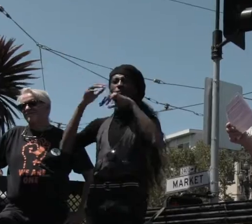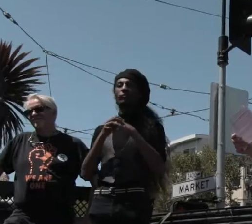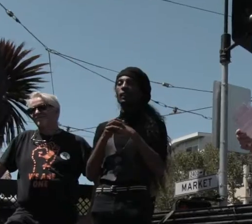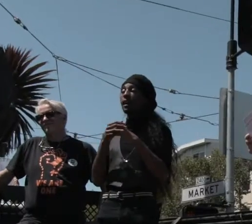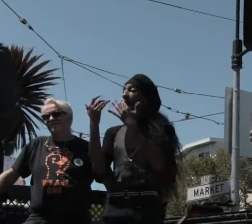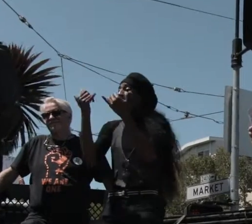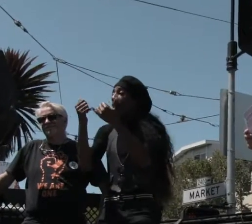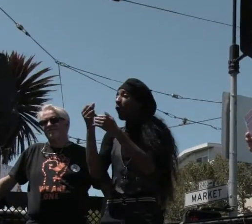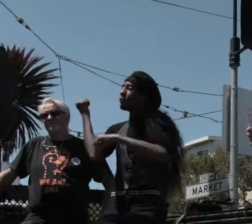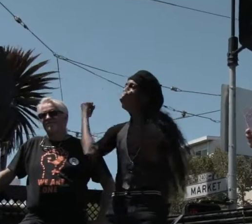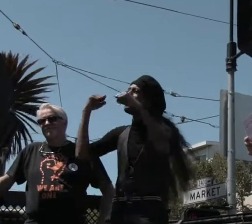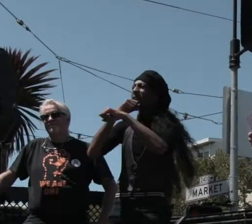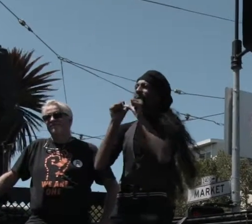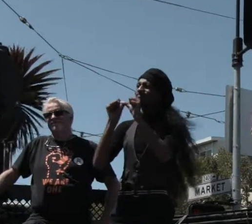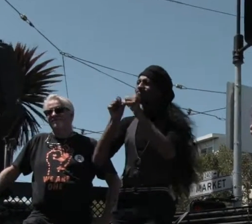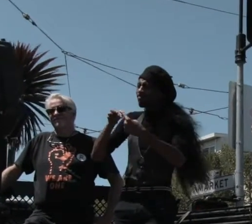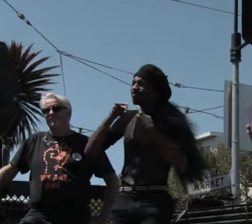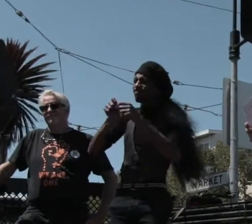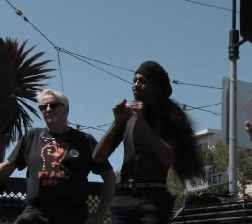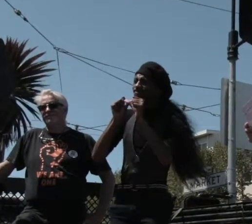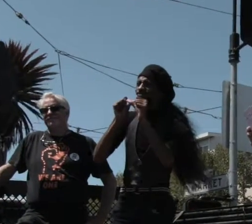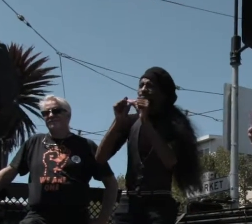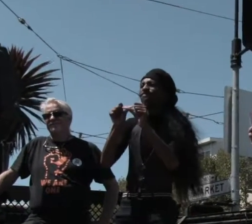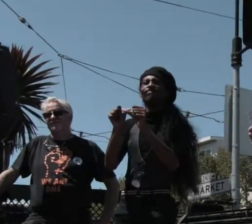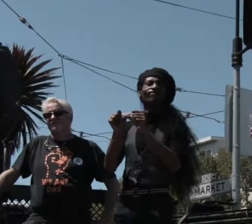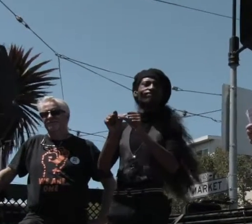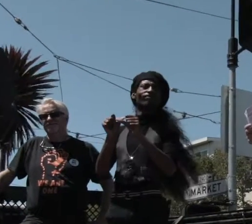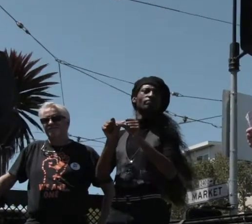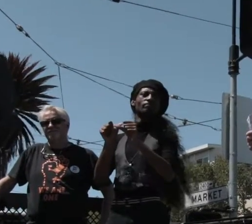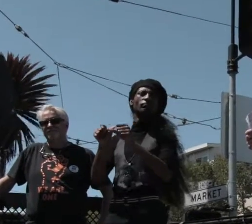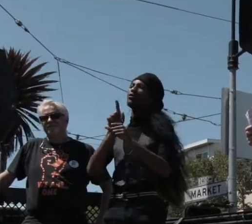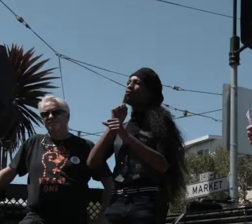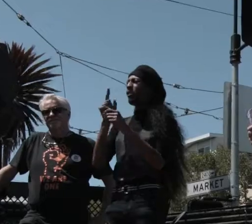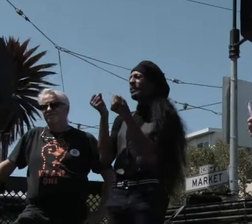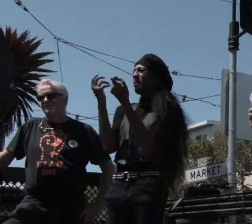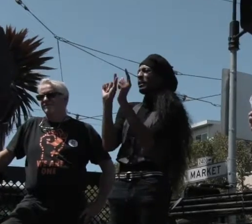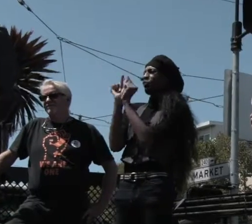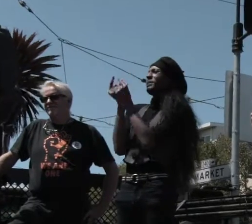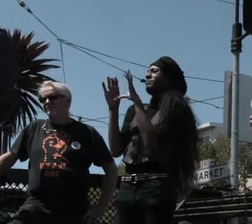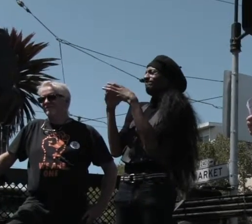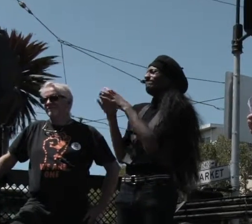Just last month disability rights activists from groups like ADAPT kept the fight to